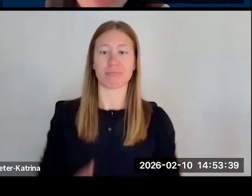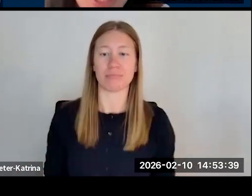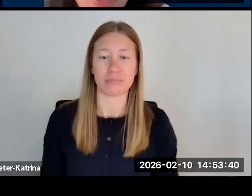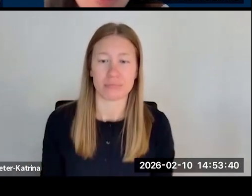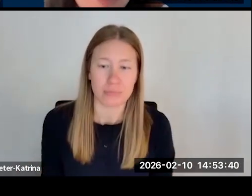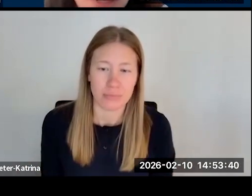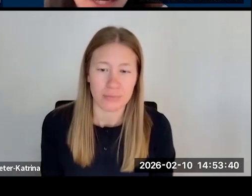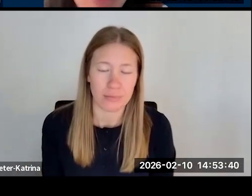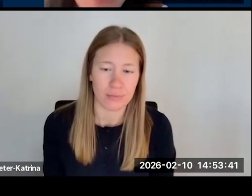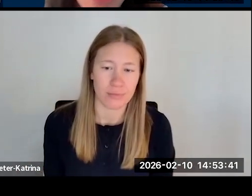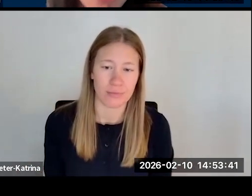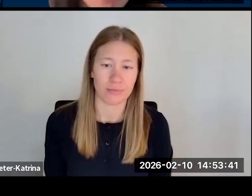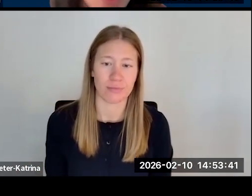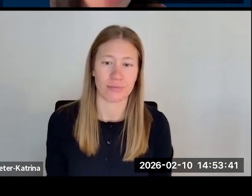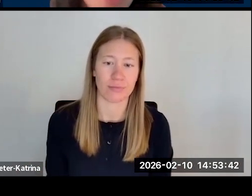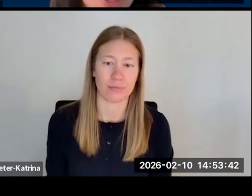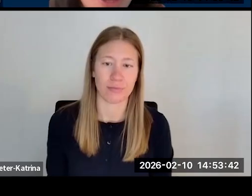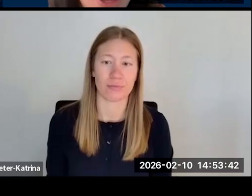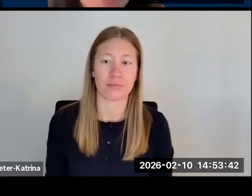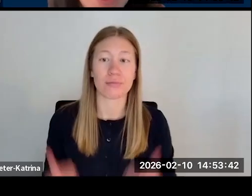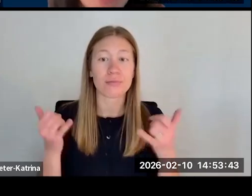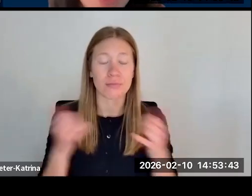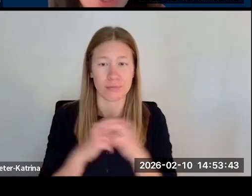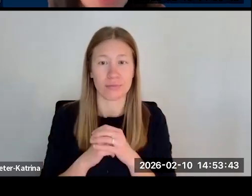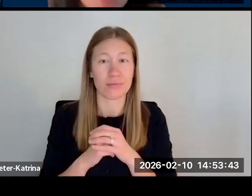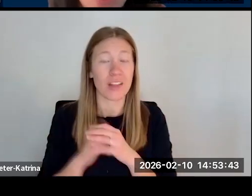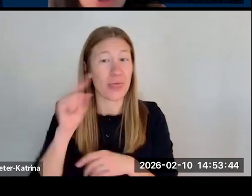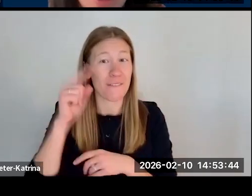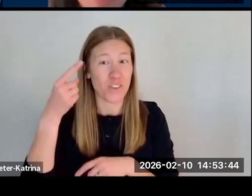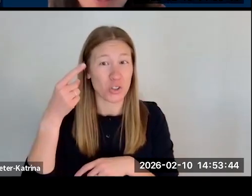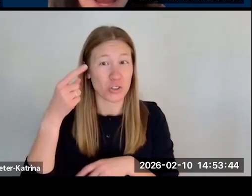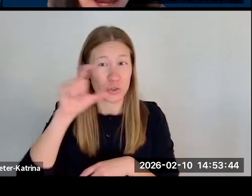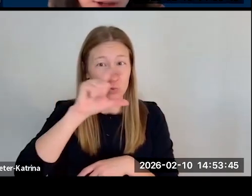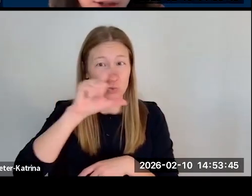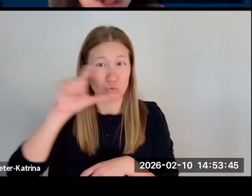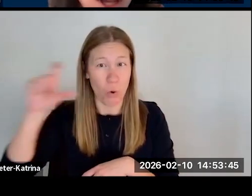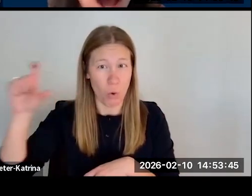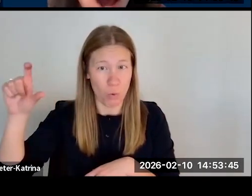So in this case my first row and my first column are my headers.